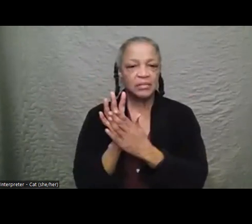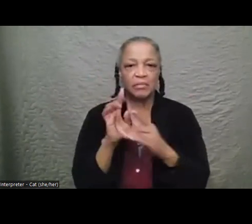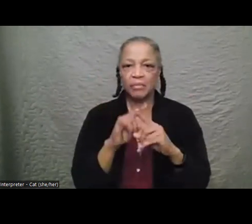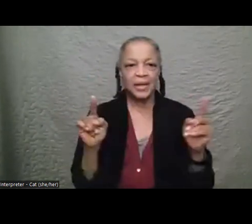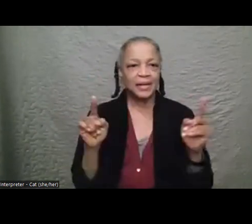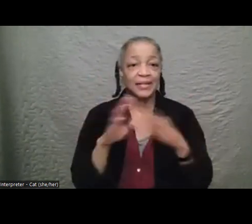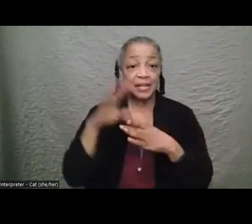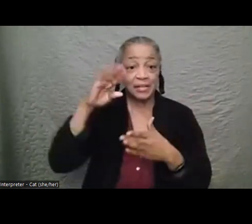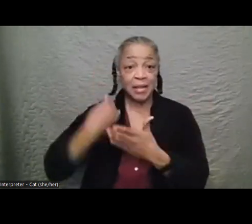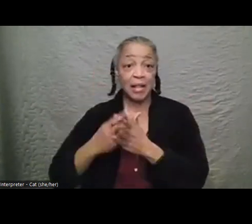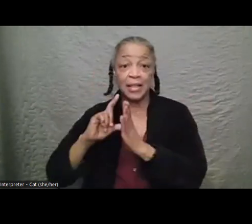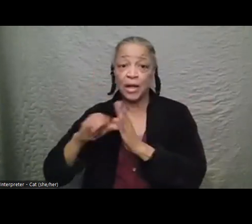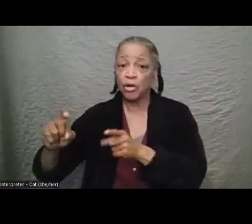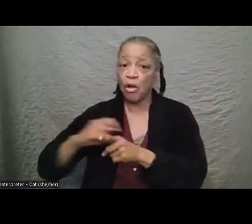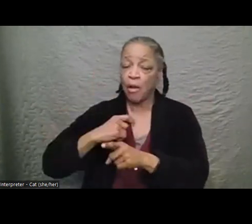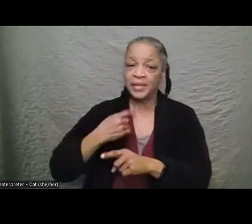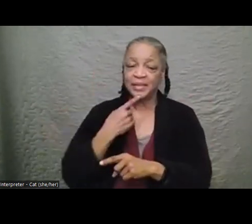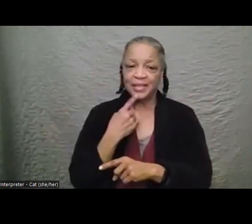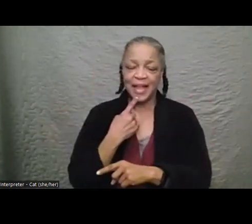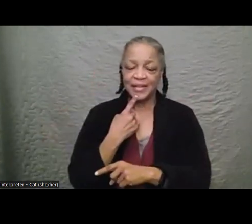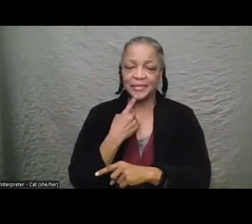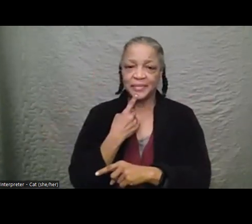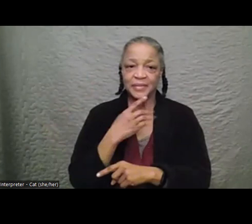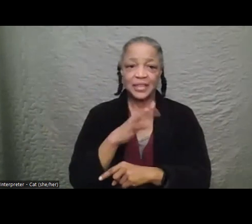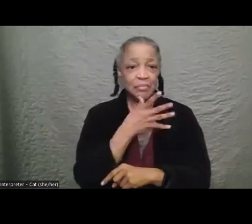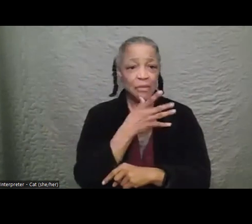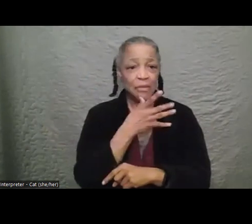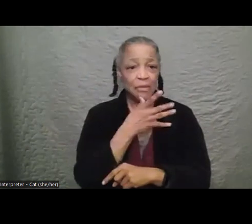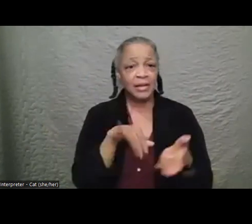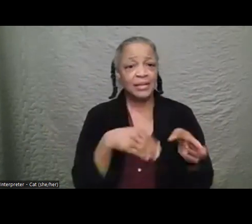later called me and said his mother has passed away.